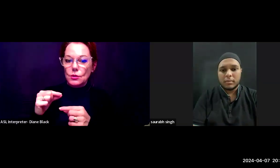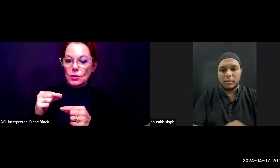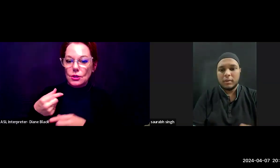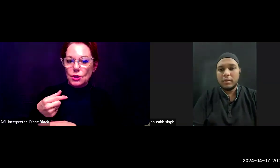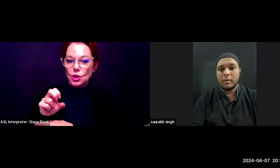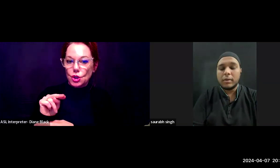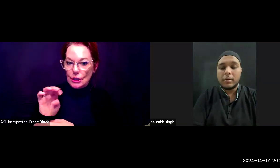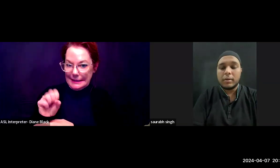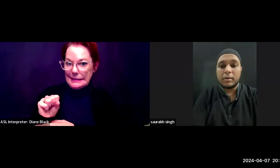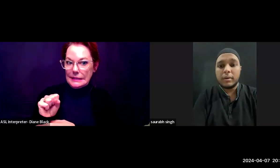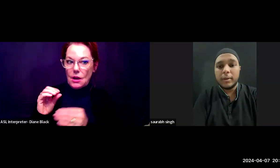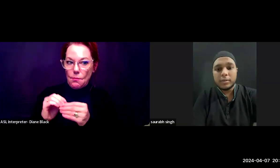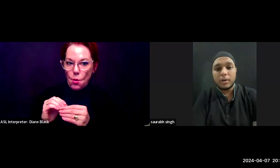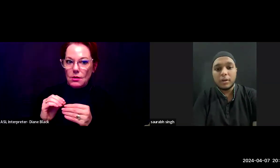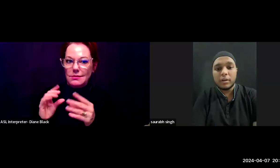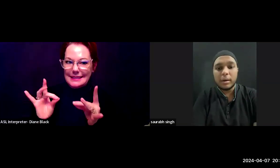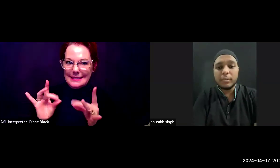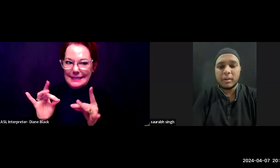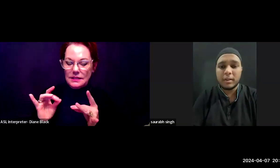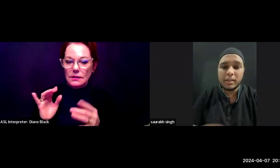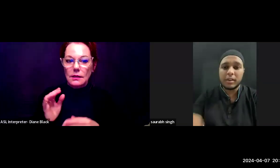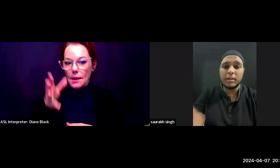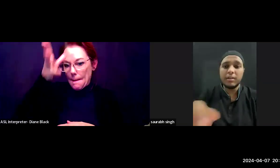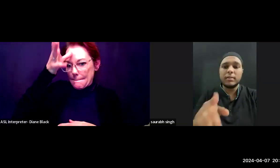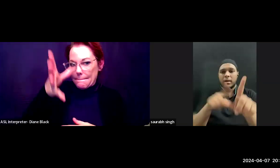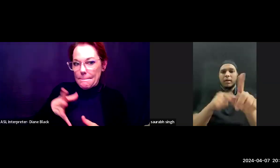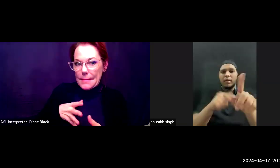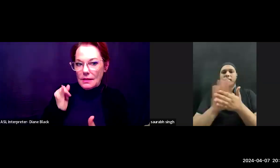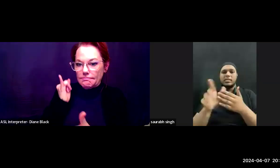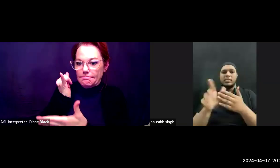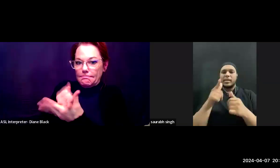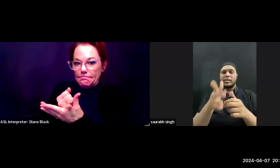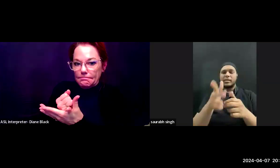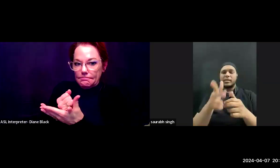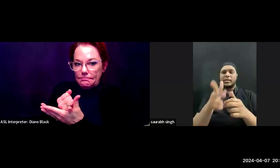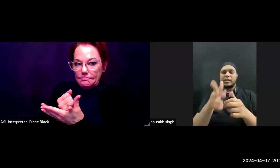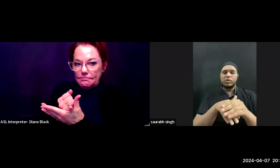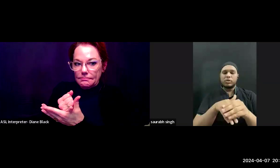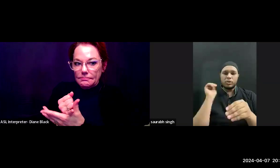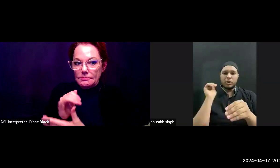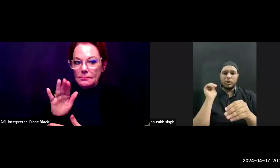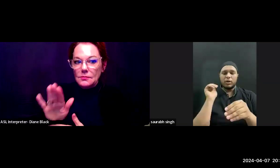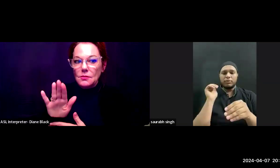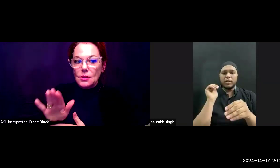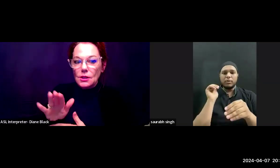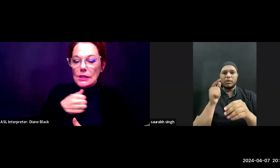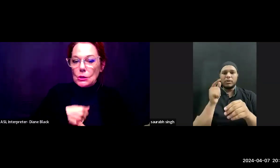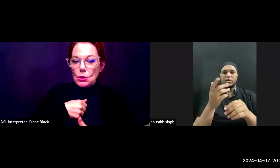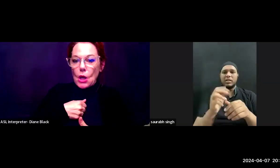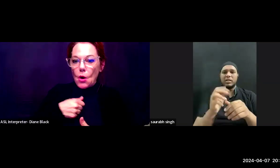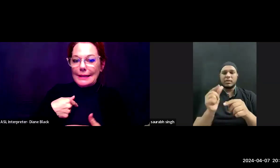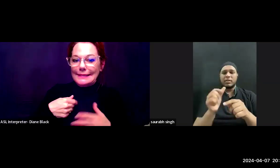the field of [Interpreter speaking for Yash] sorry to interrupt. Yash here. Yash said that he want to log off now because he have some